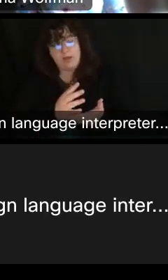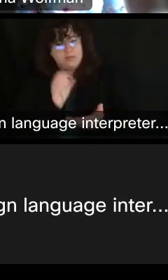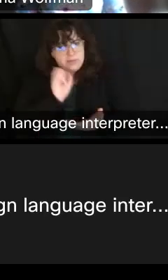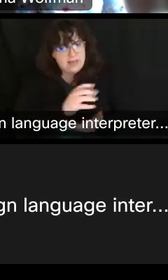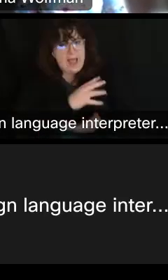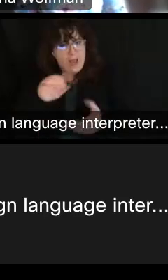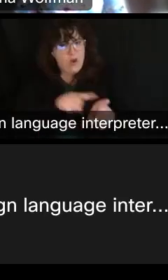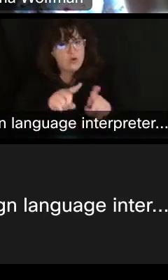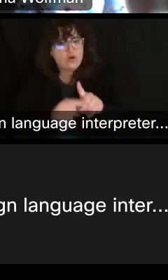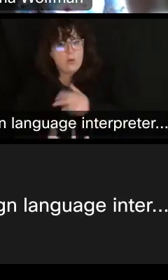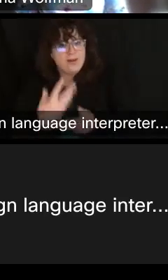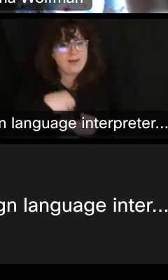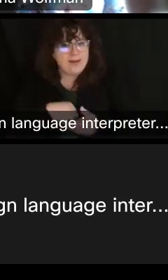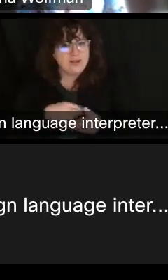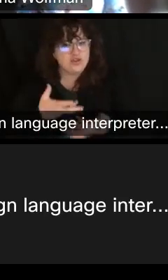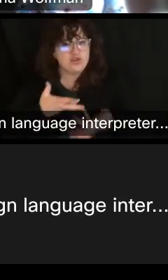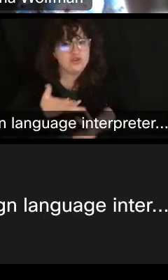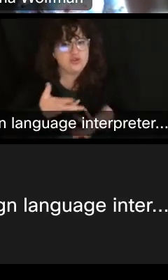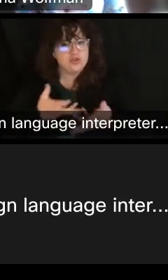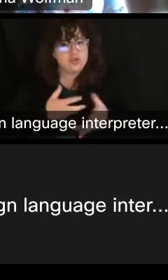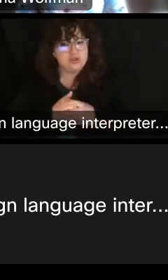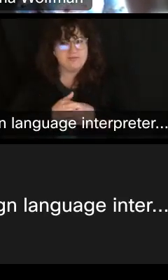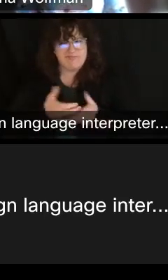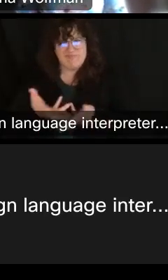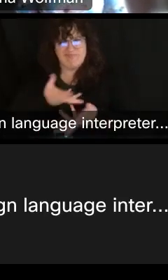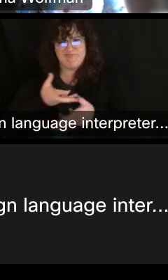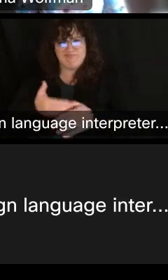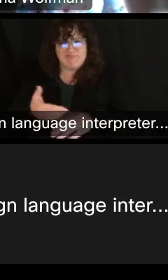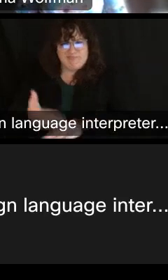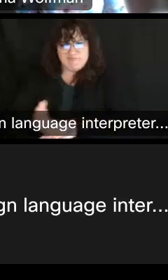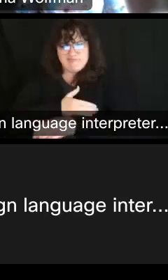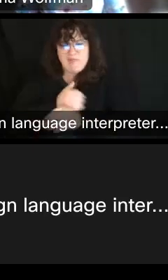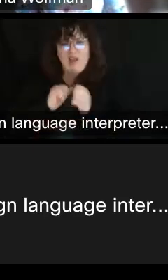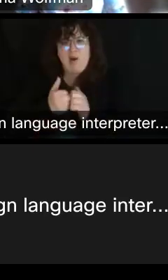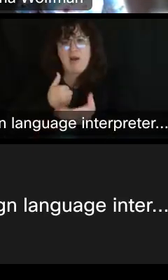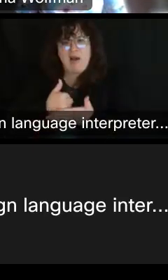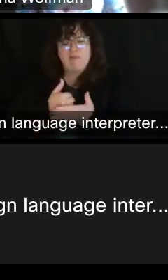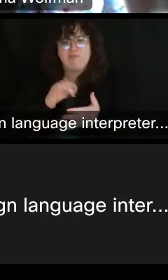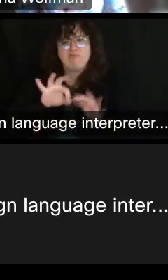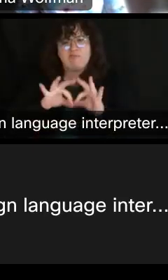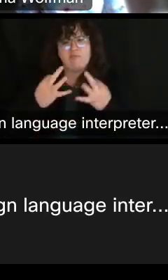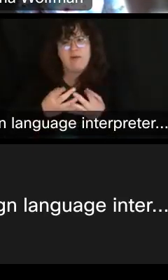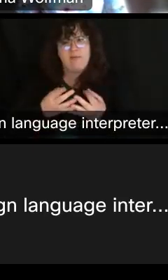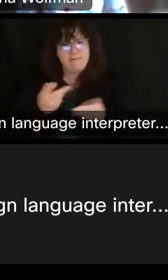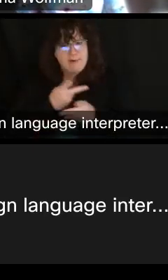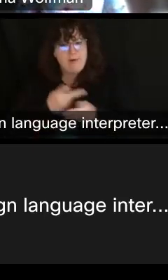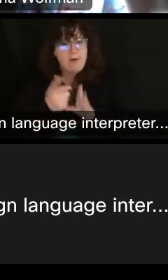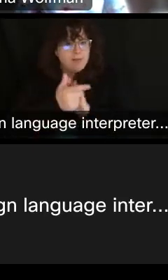and how do we do better engaging these families to either find legal or relational permanency. The